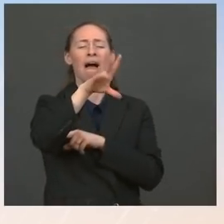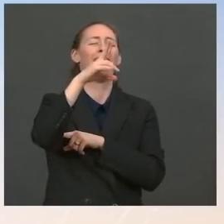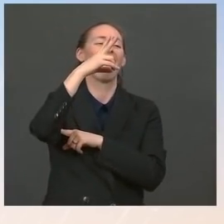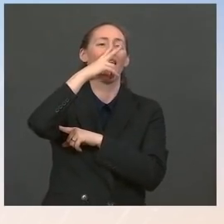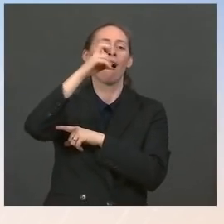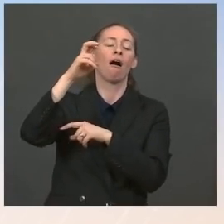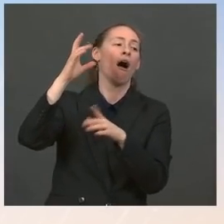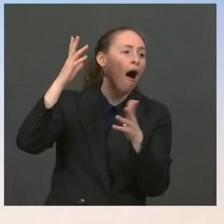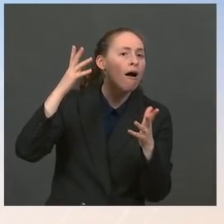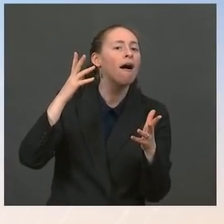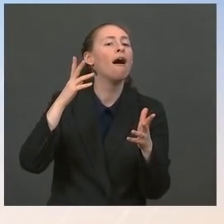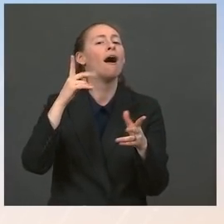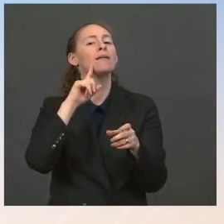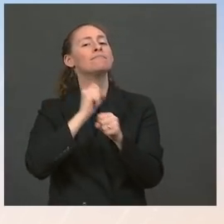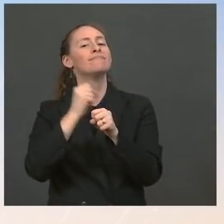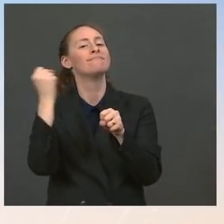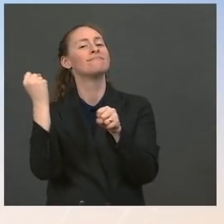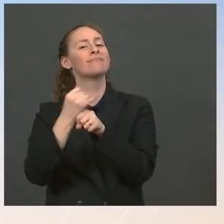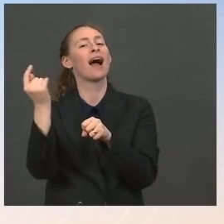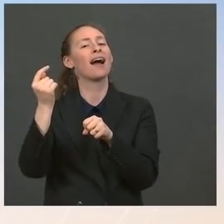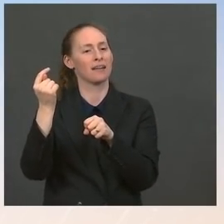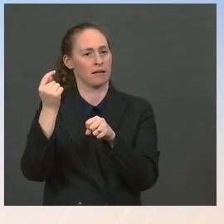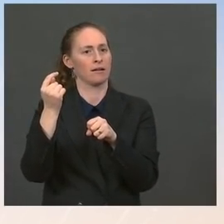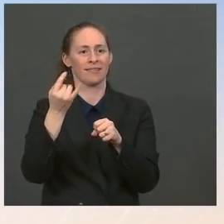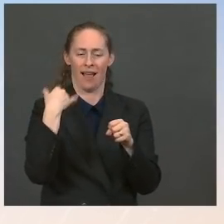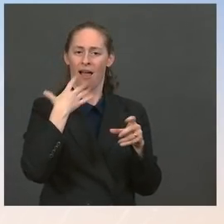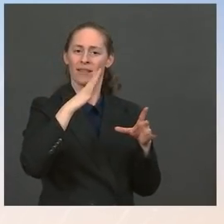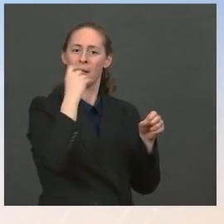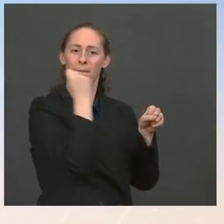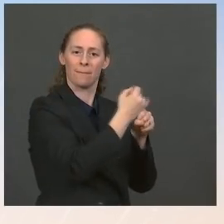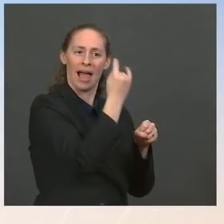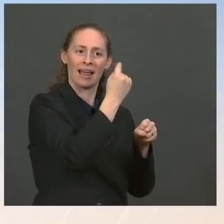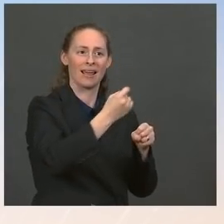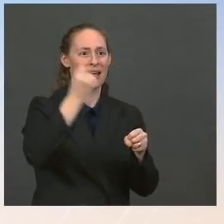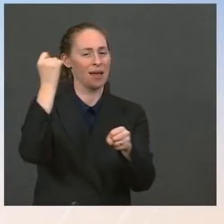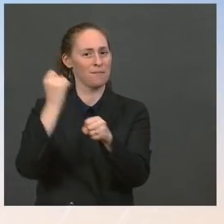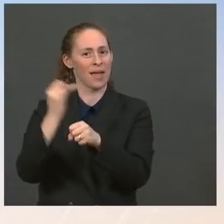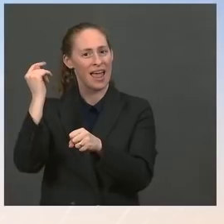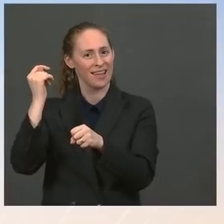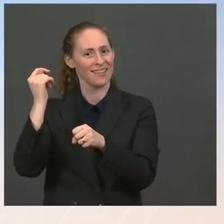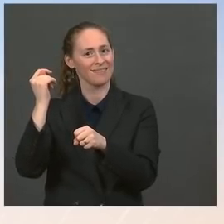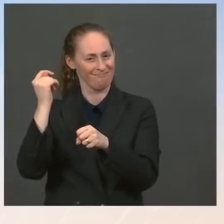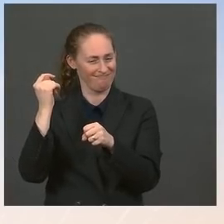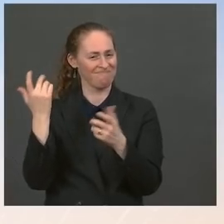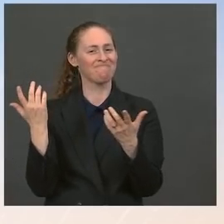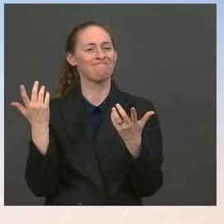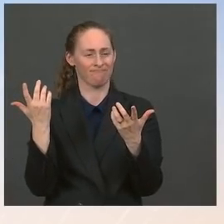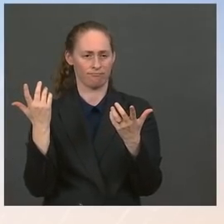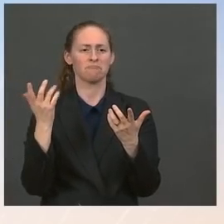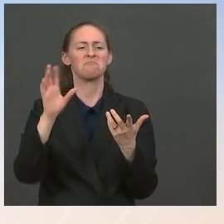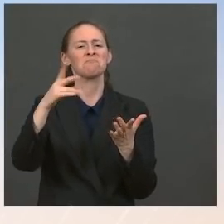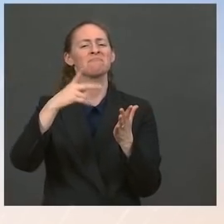And so, right now we're two for two. Right? And so, we believe that this is going to get done. The President is committed to this.